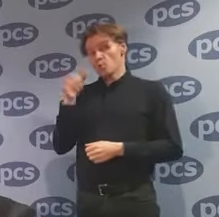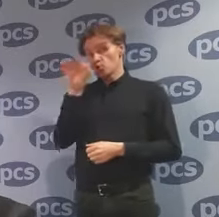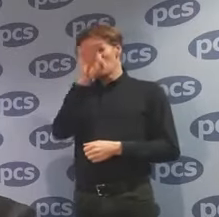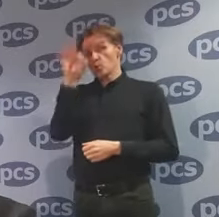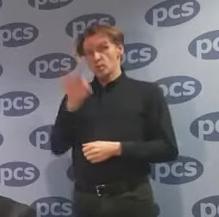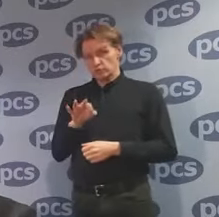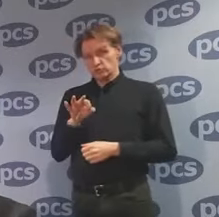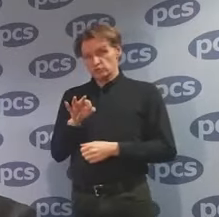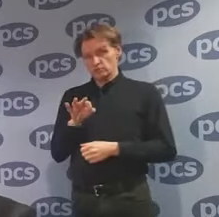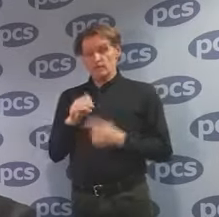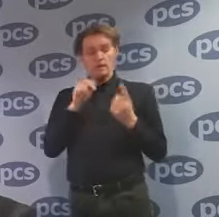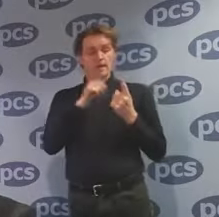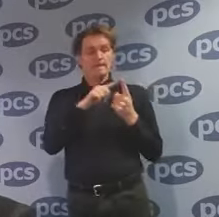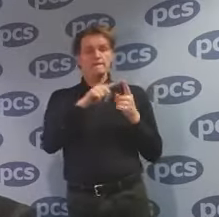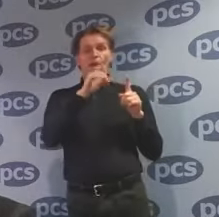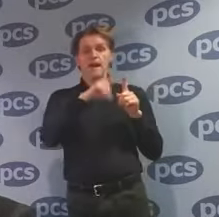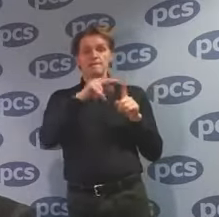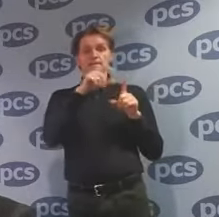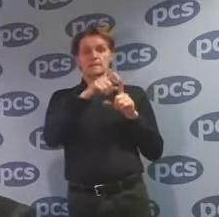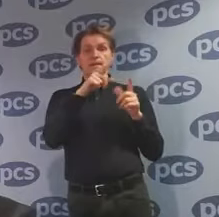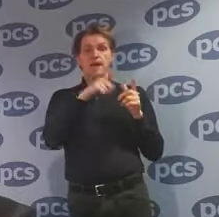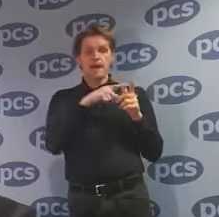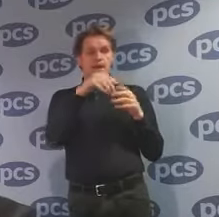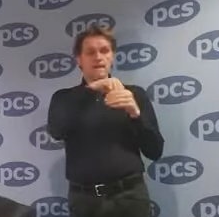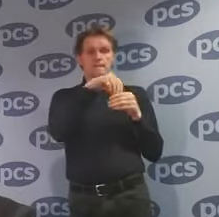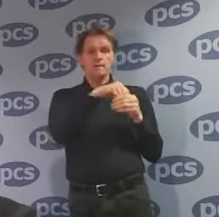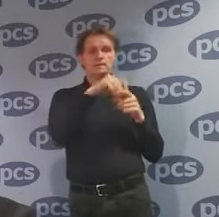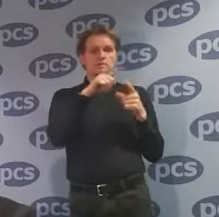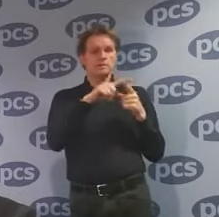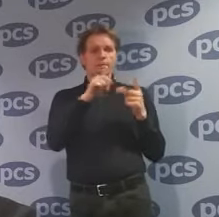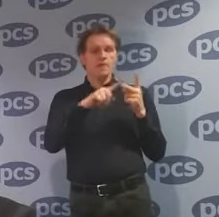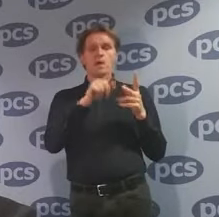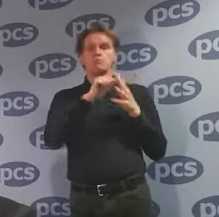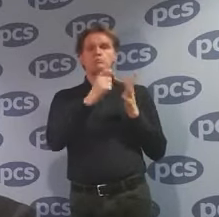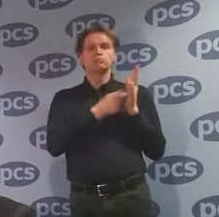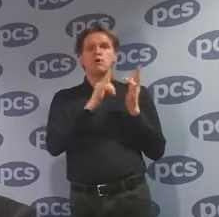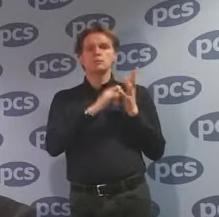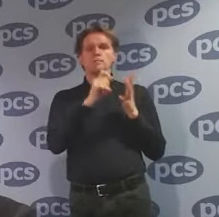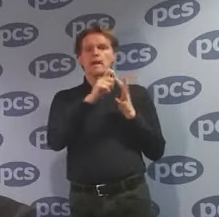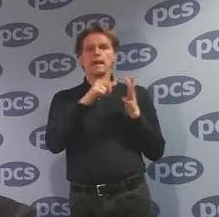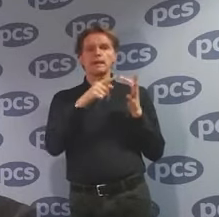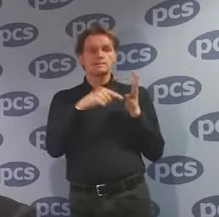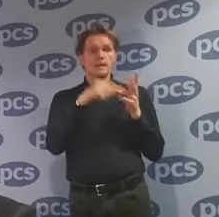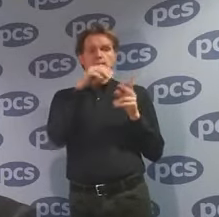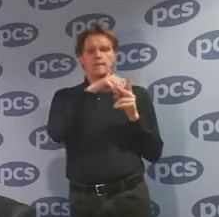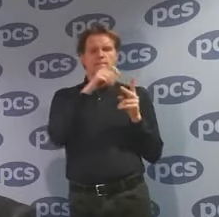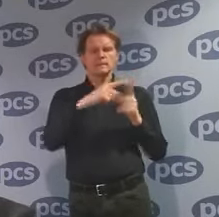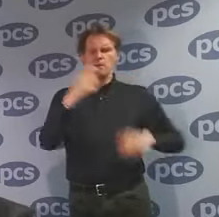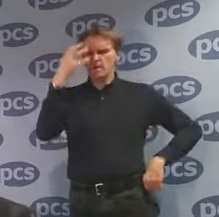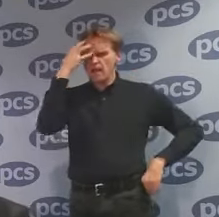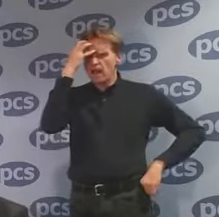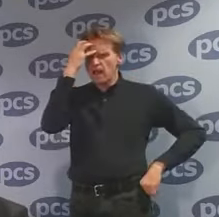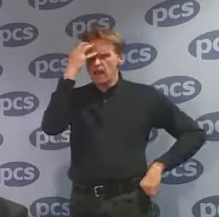Prospect and FDA members in that workplace, they will be scratching their heads as much as we are as to probably ask why can't the unions all be in the